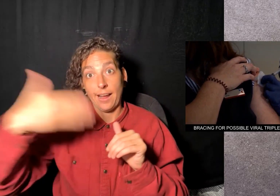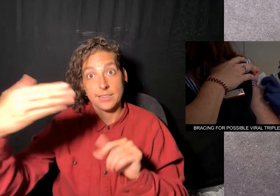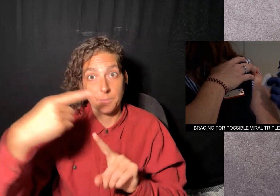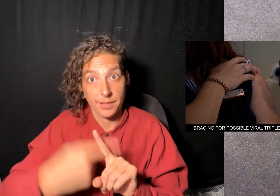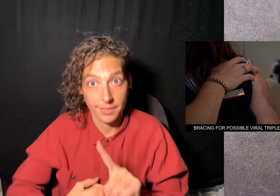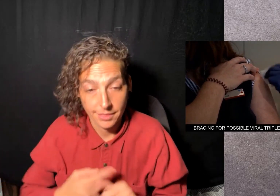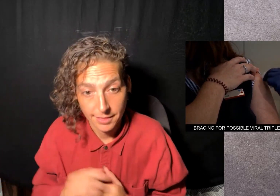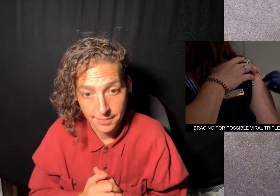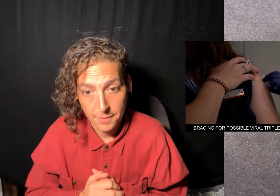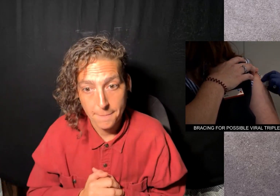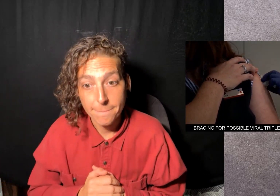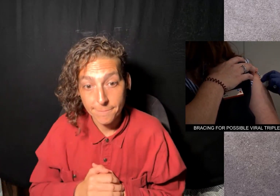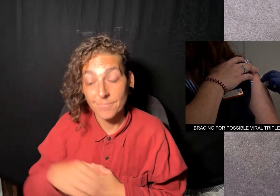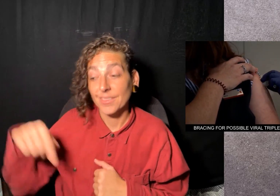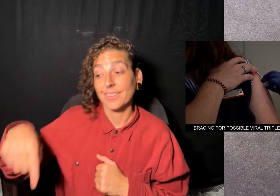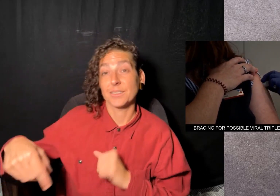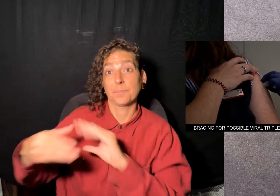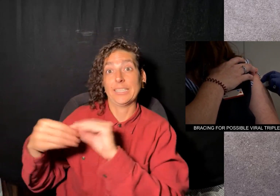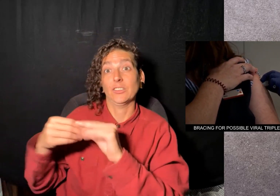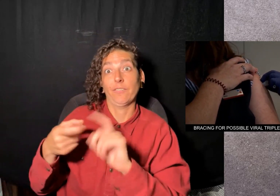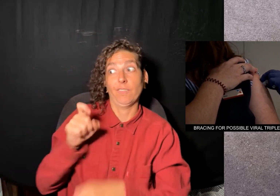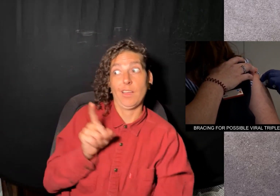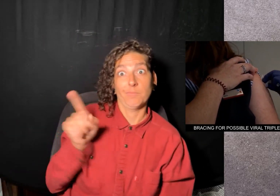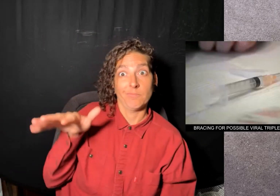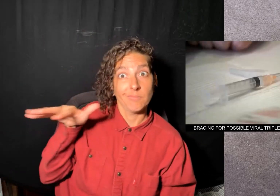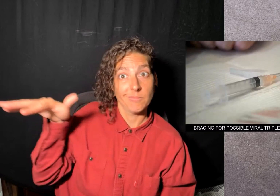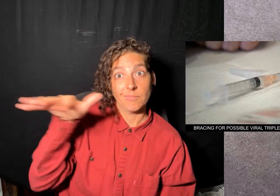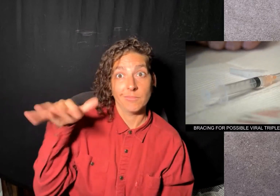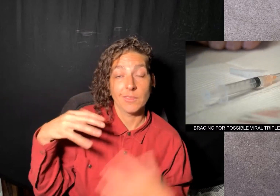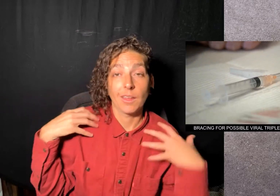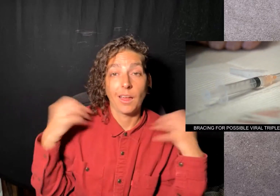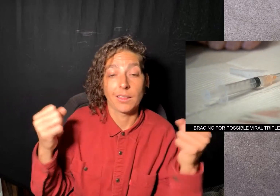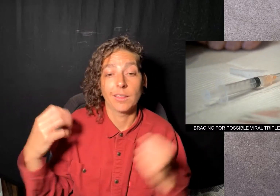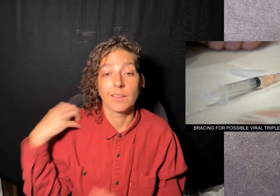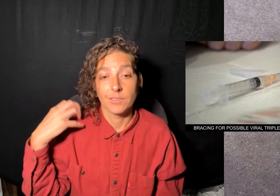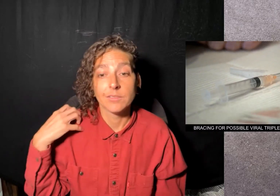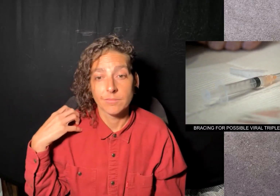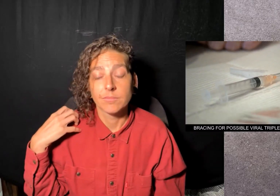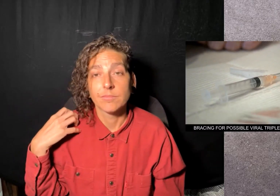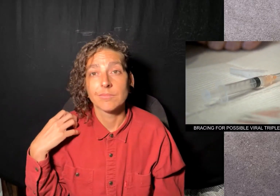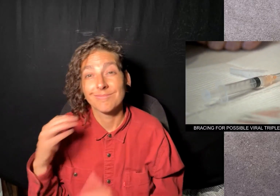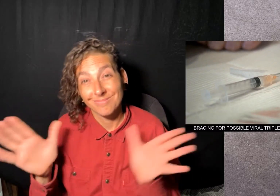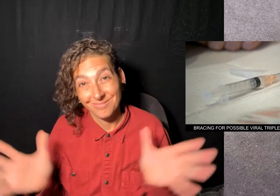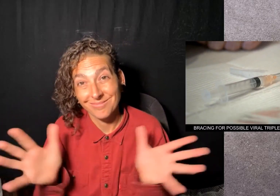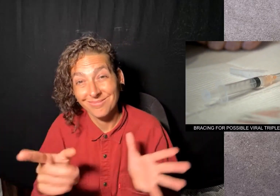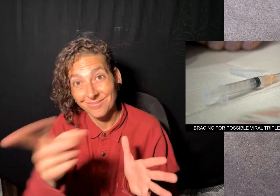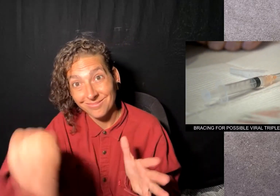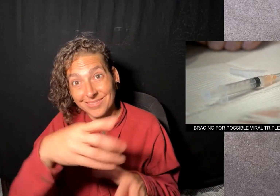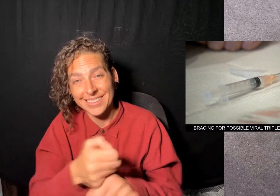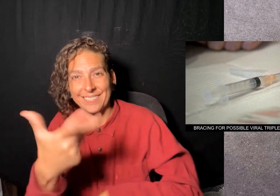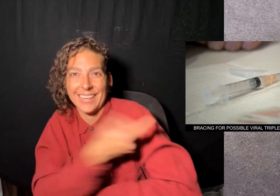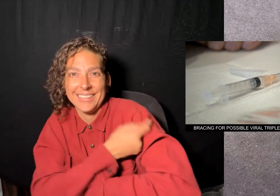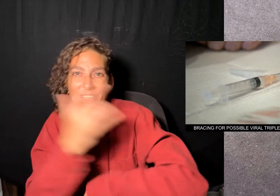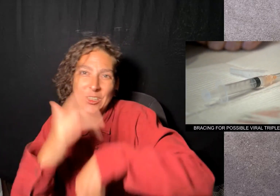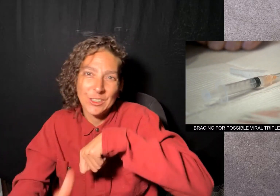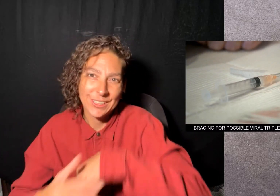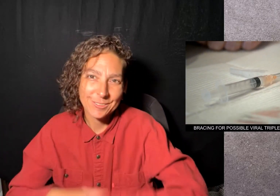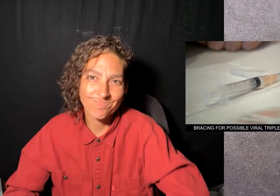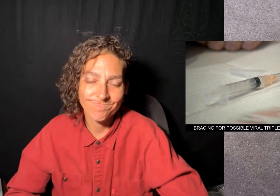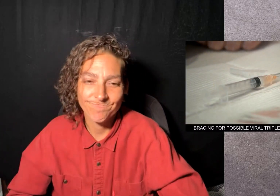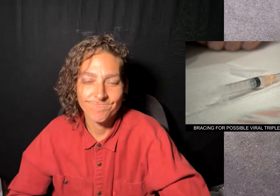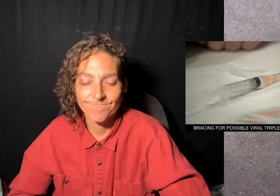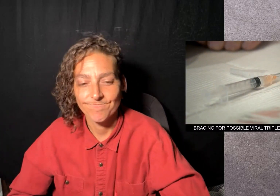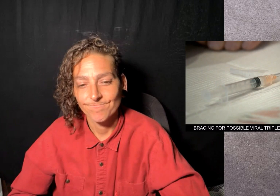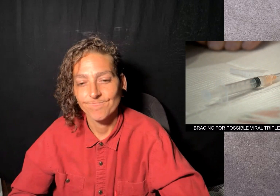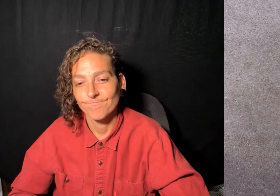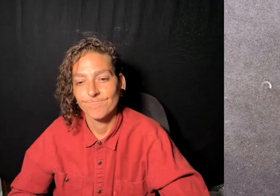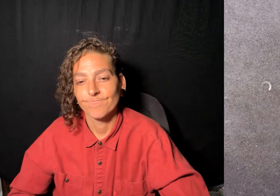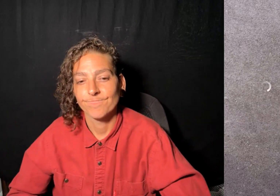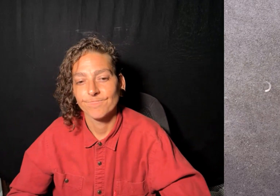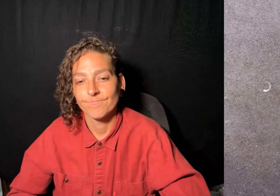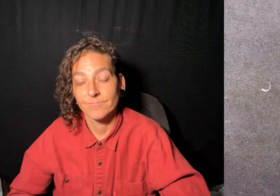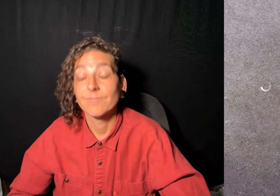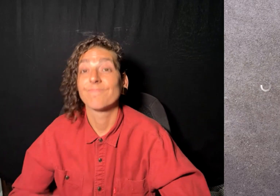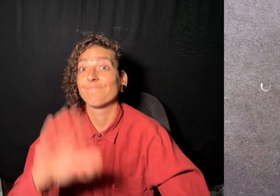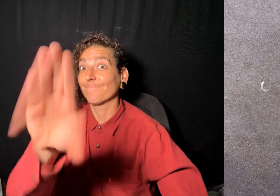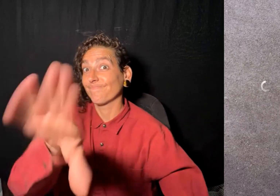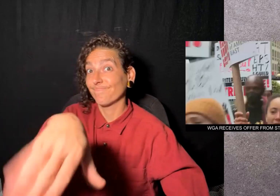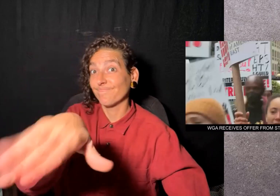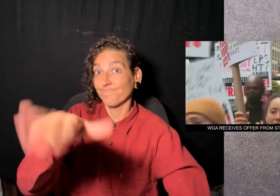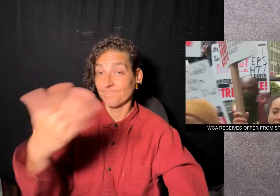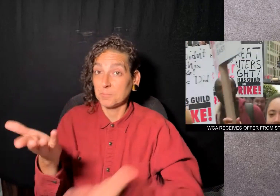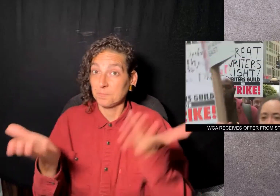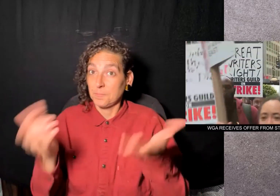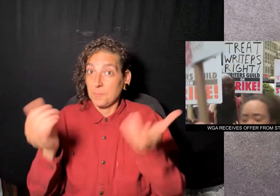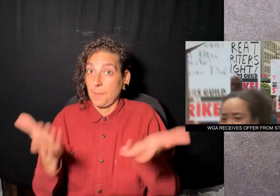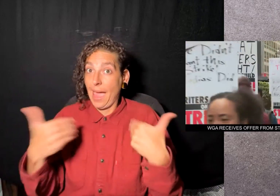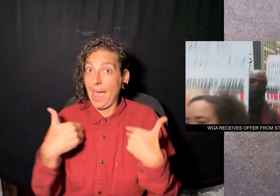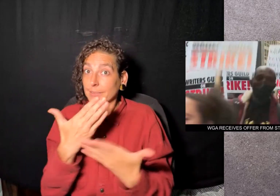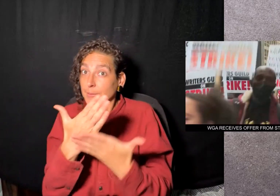by the end of next month the message from health officials get your vaccines early there